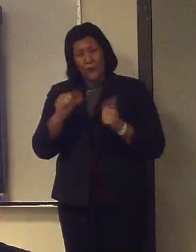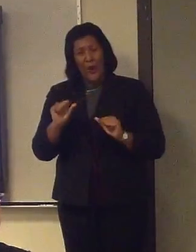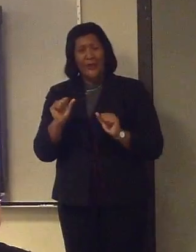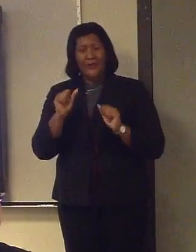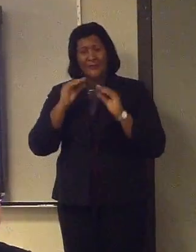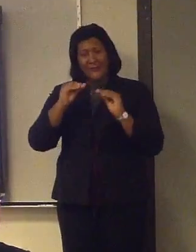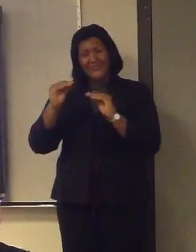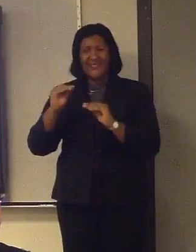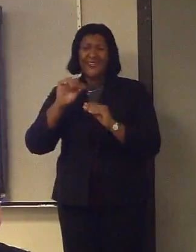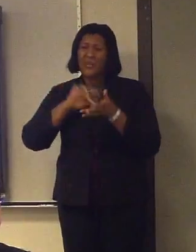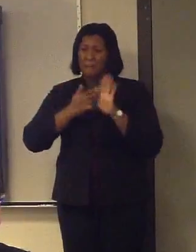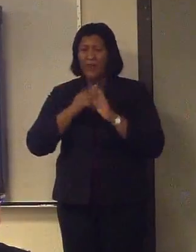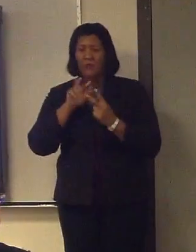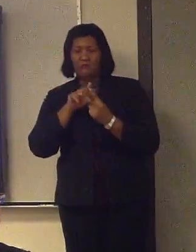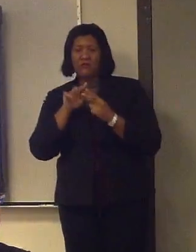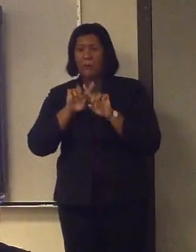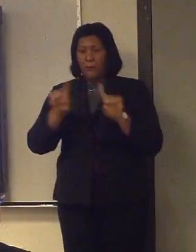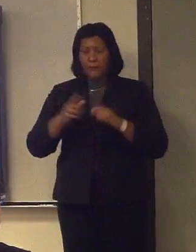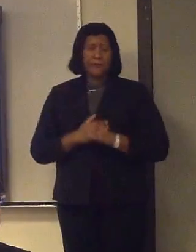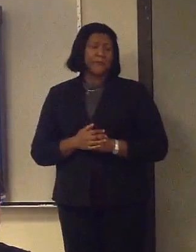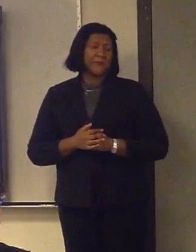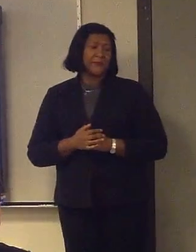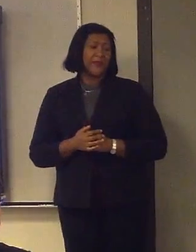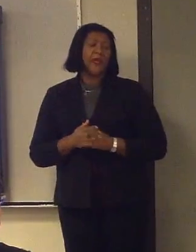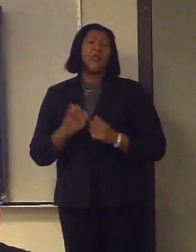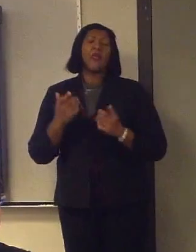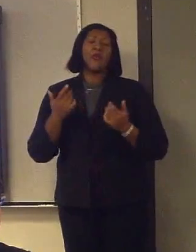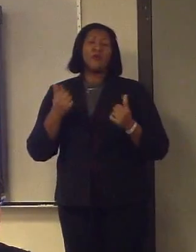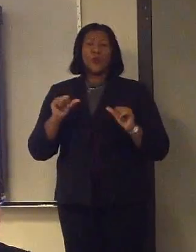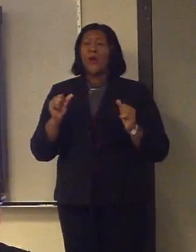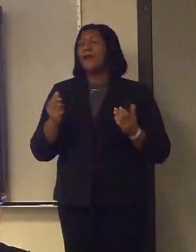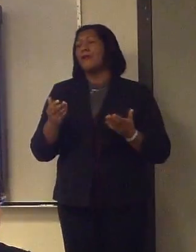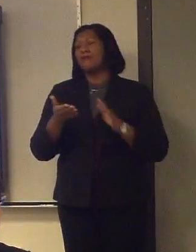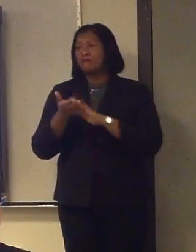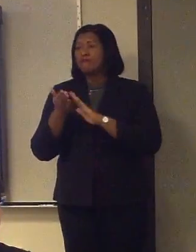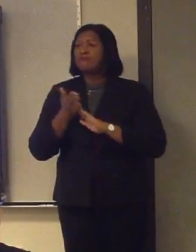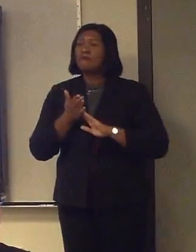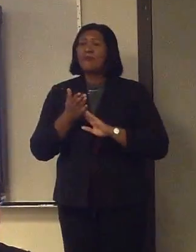As we recognize the outstanding work of our honorees, it's important to remember that